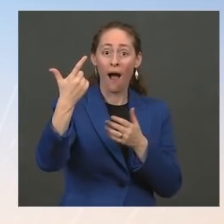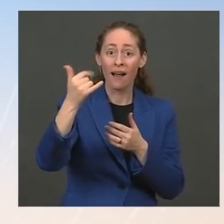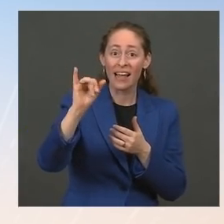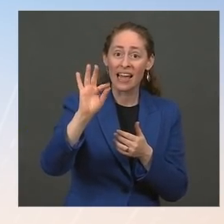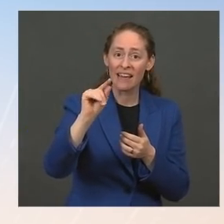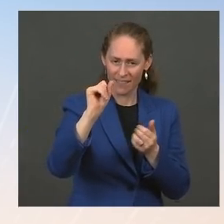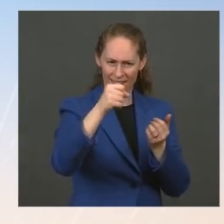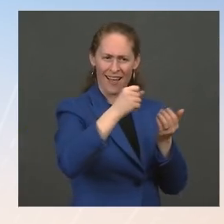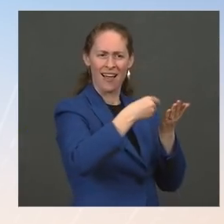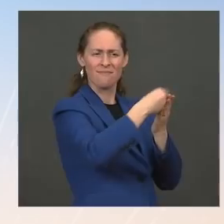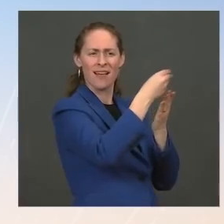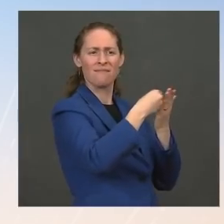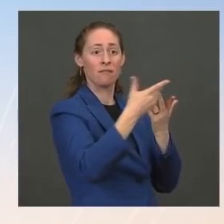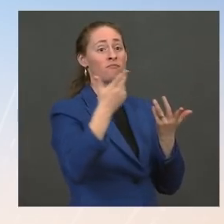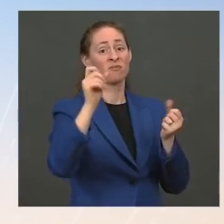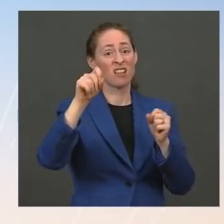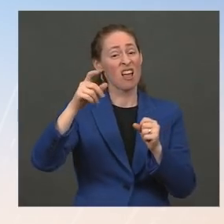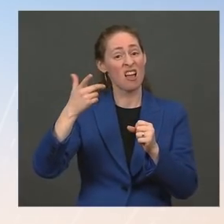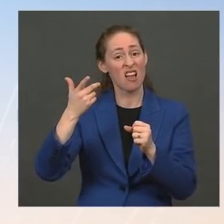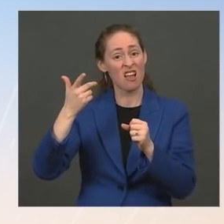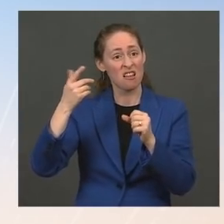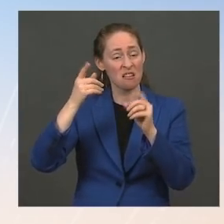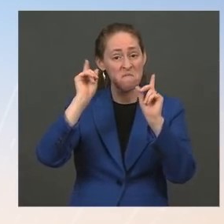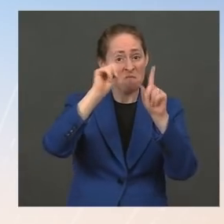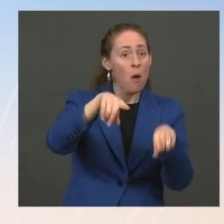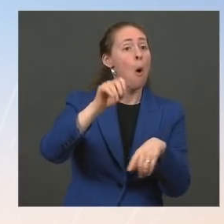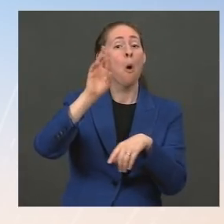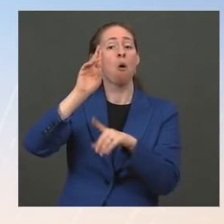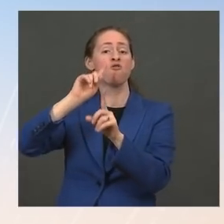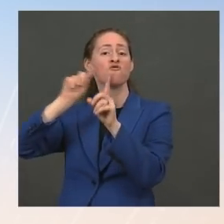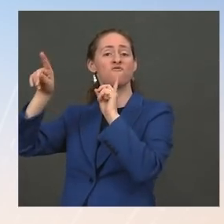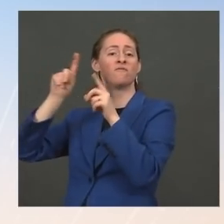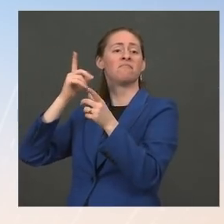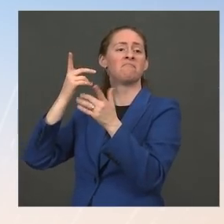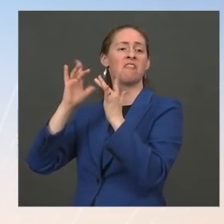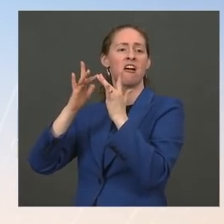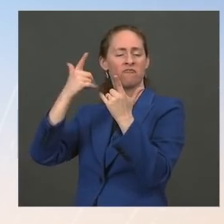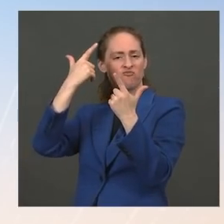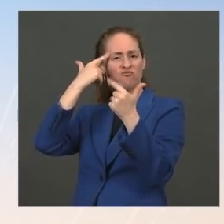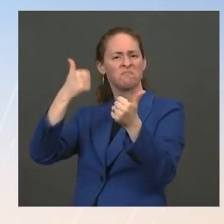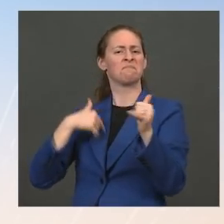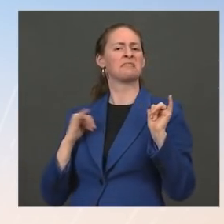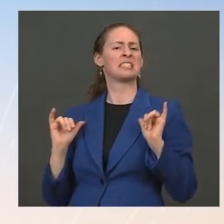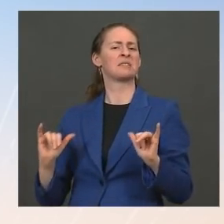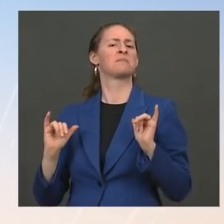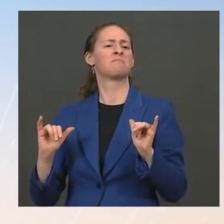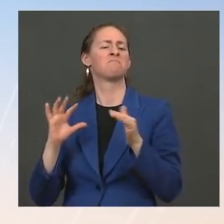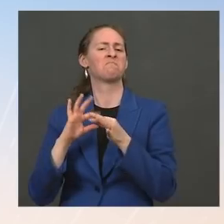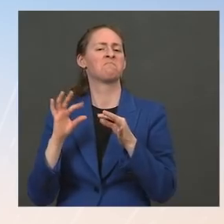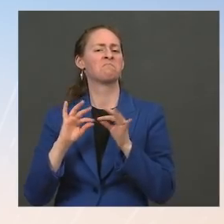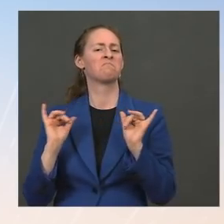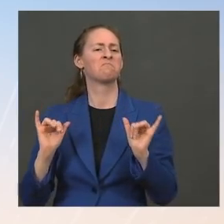That is the message we're consistently hearing from them privately, even as we're seeing projected increases or record,